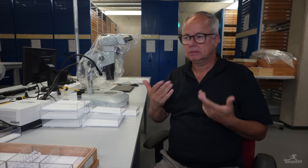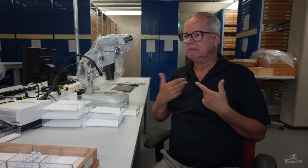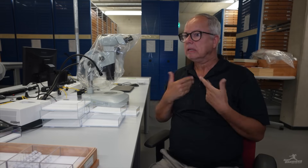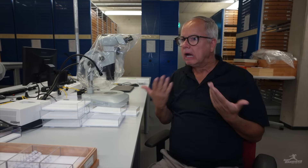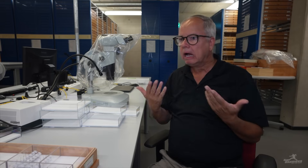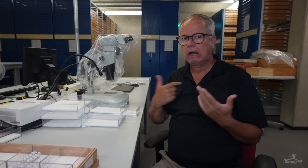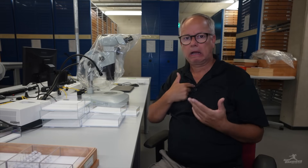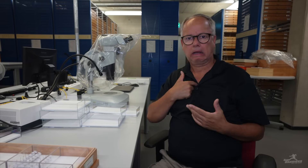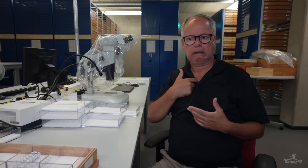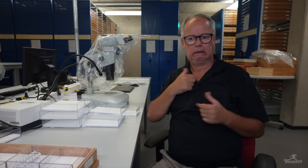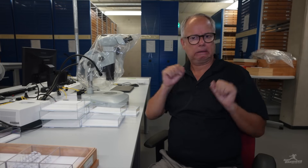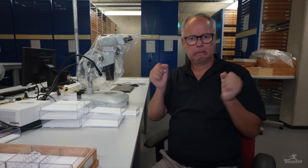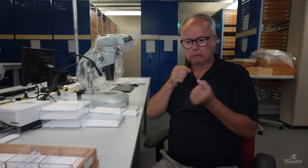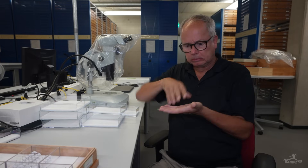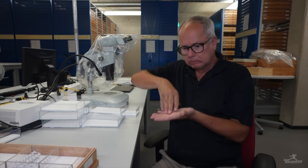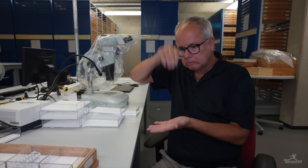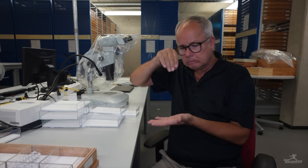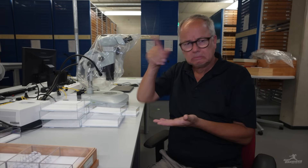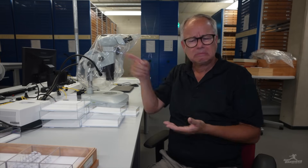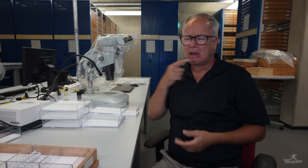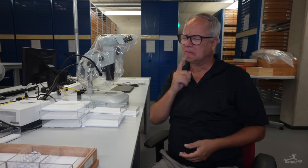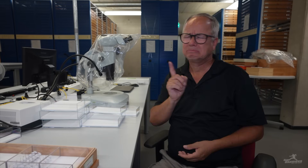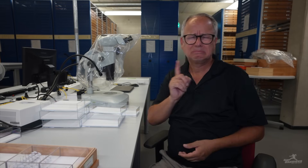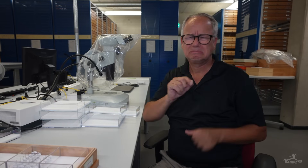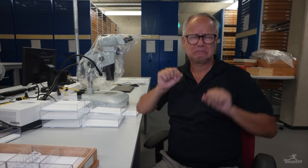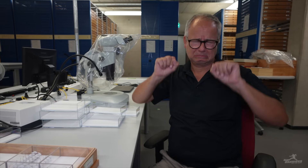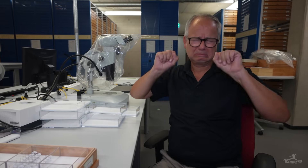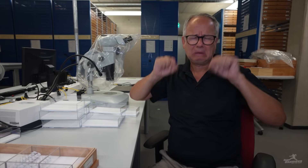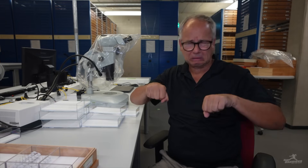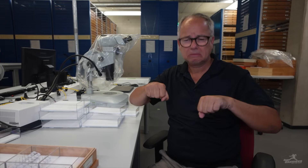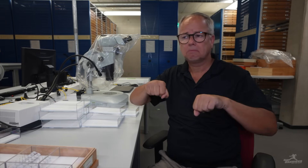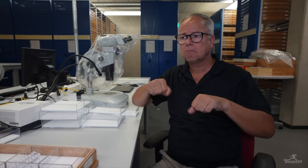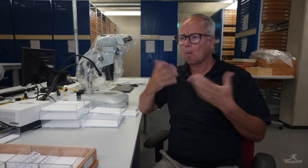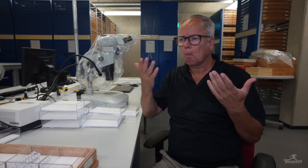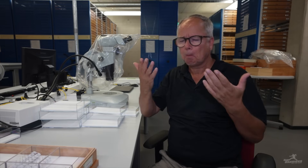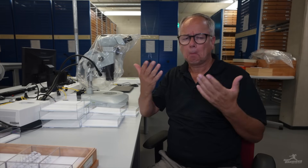I felt it was impossible to learn but I was assured that it was possible.